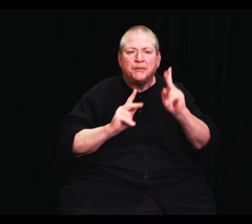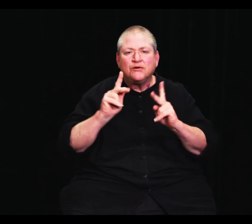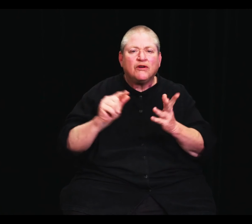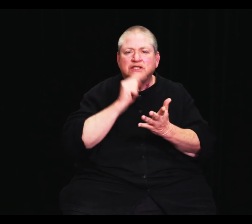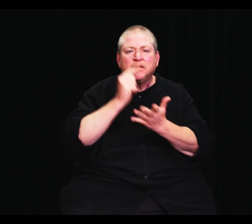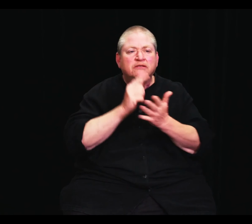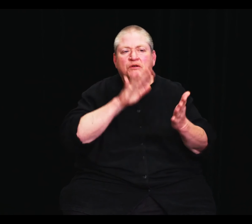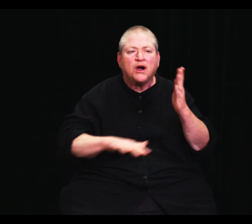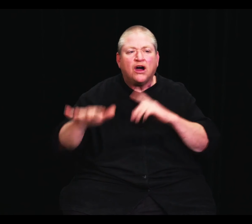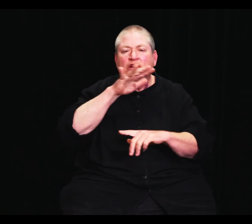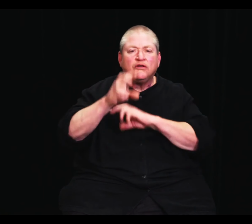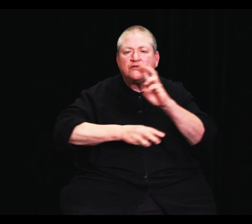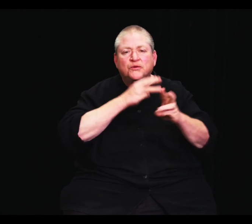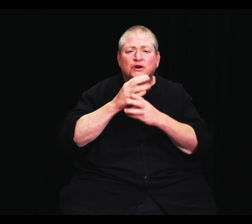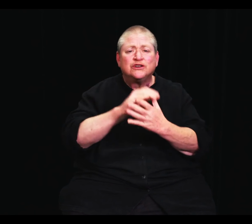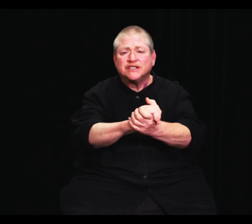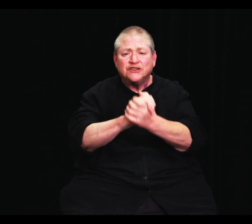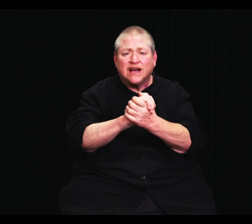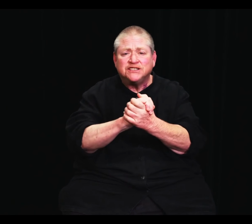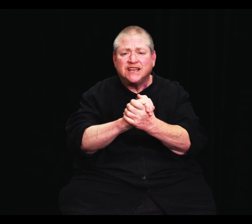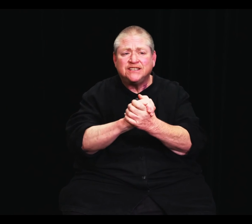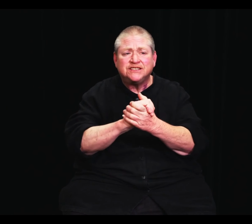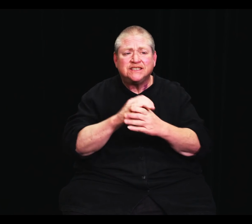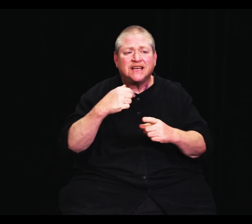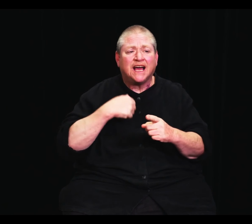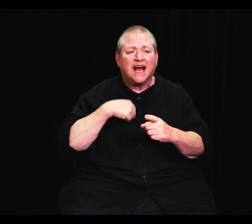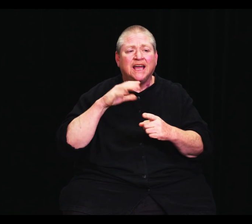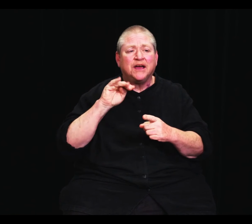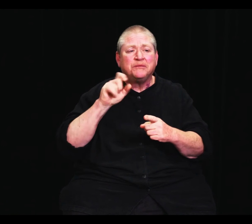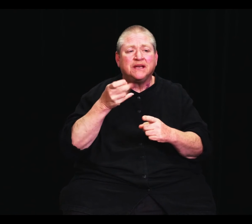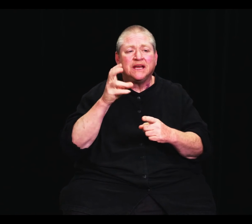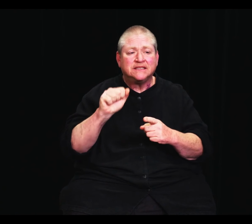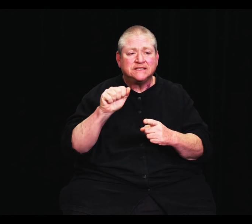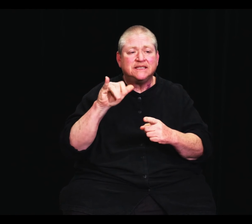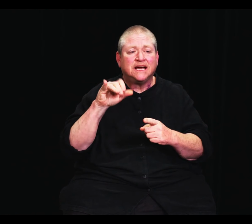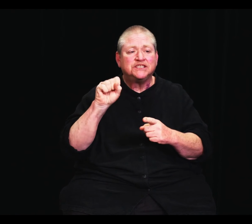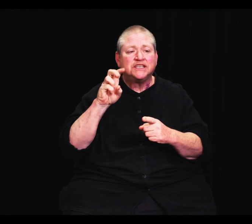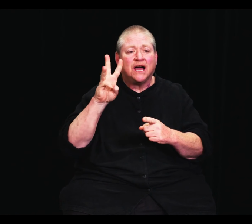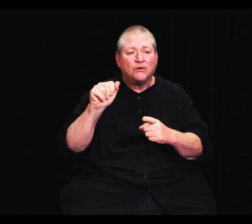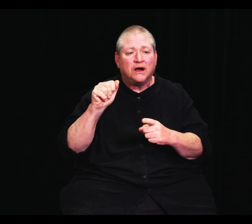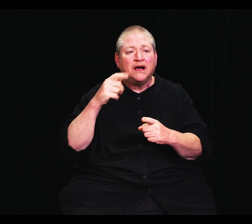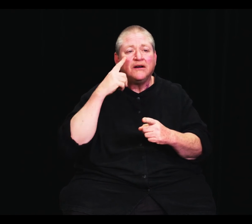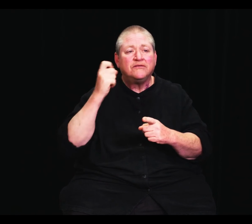Hello, fellow Vikings! Today there are 1,329 students graduating from all over the world.